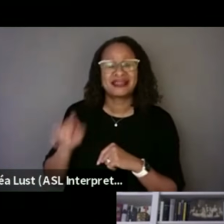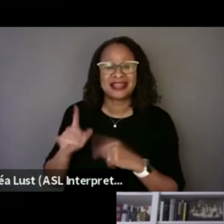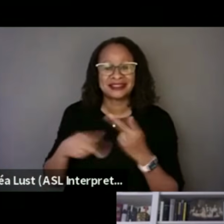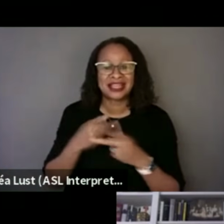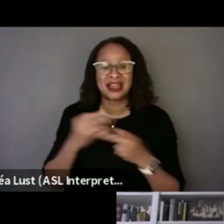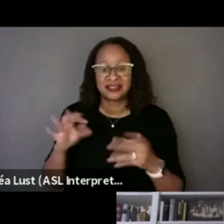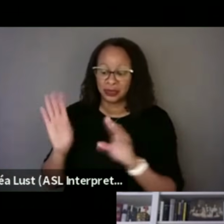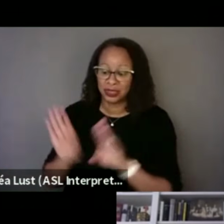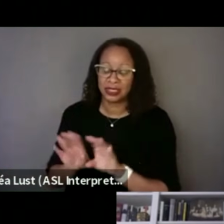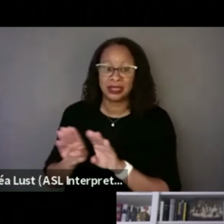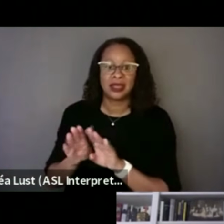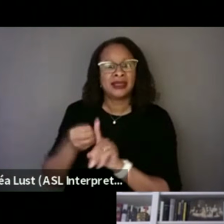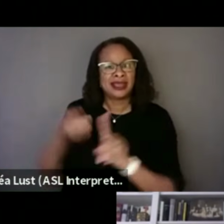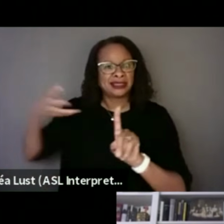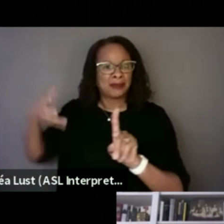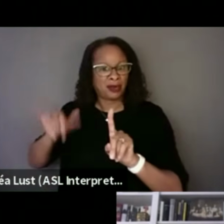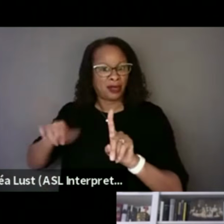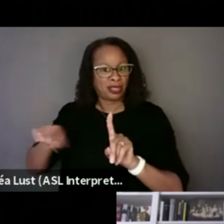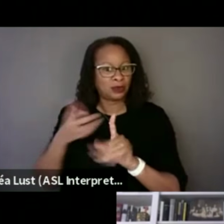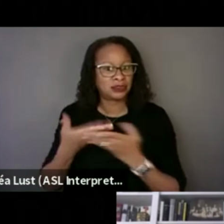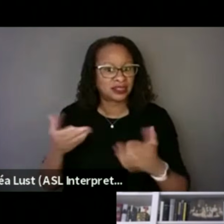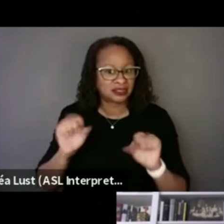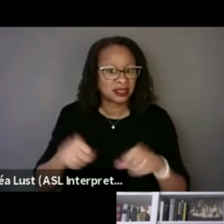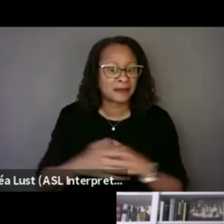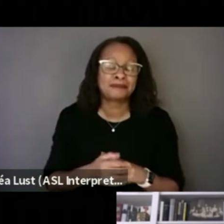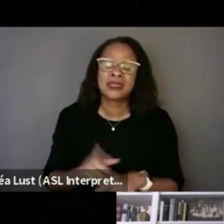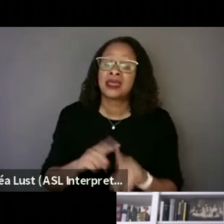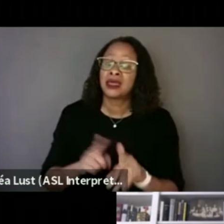But it felt like a way I could